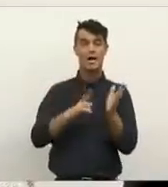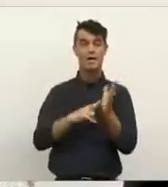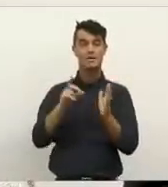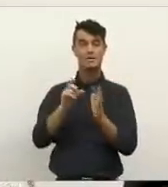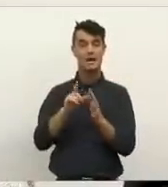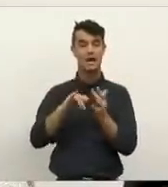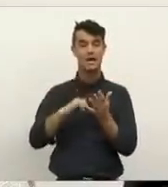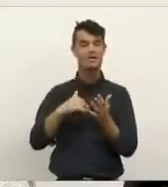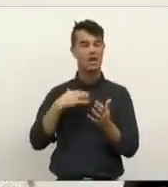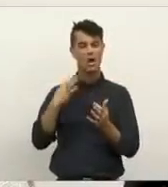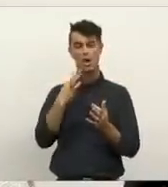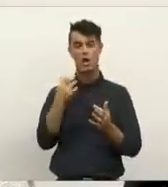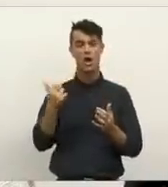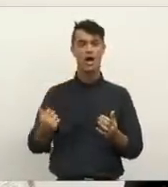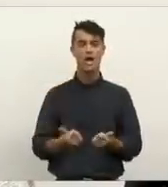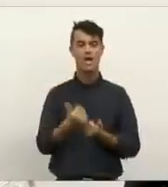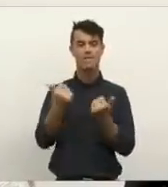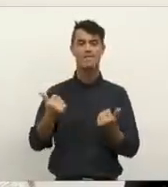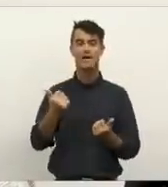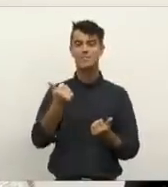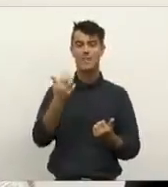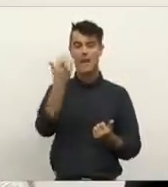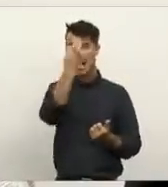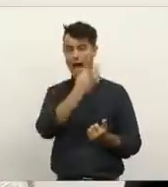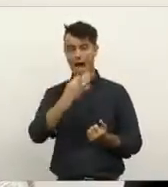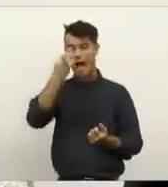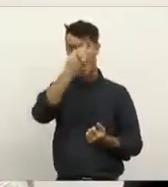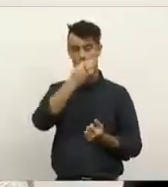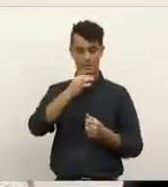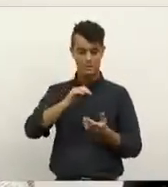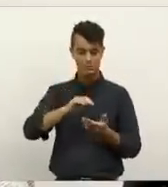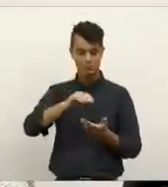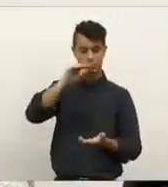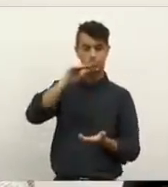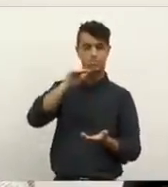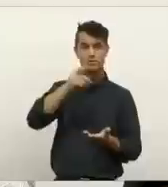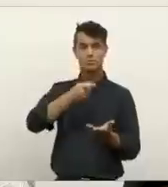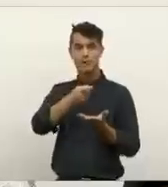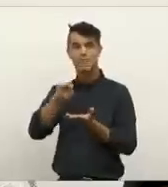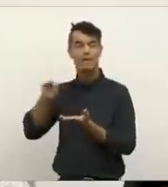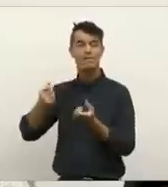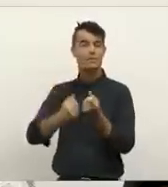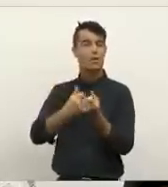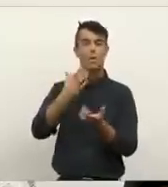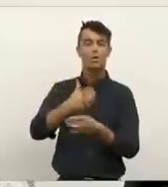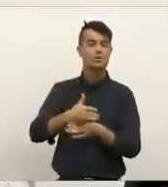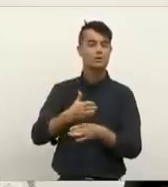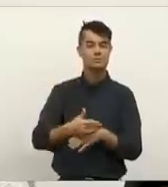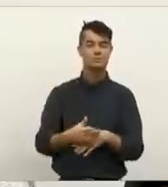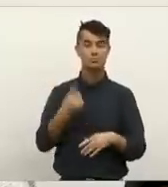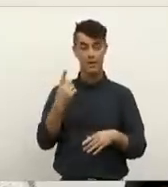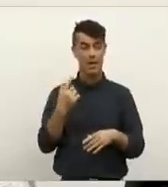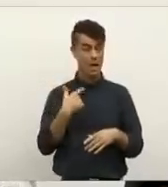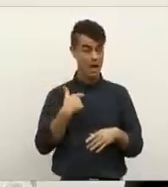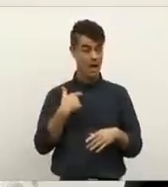So even though I had a house that was ready for me to move into in terms of modifications and that type of thing,